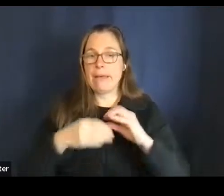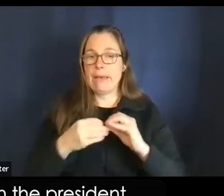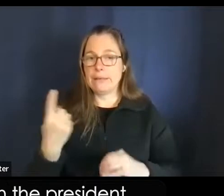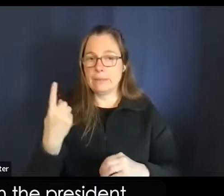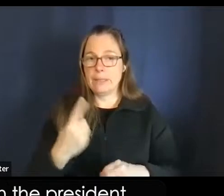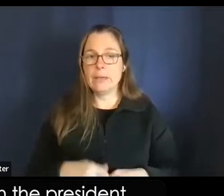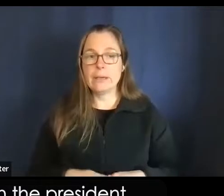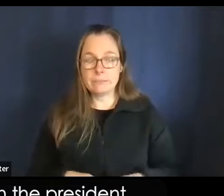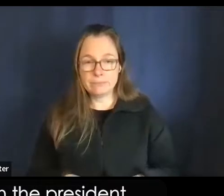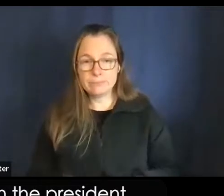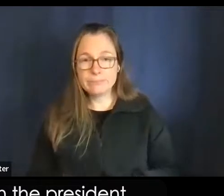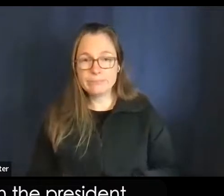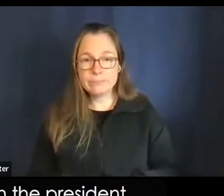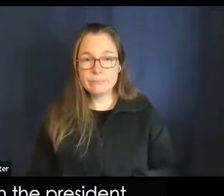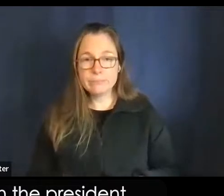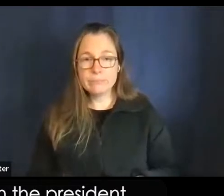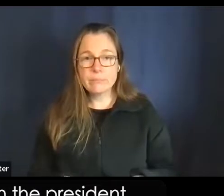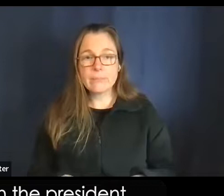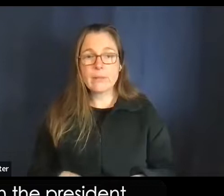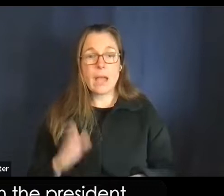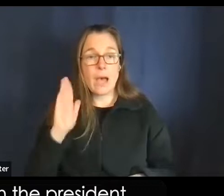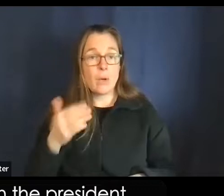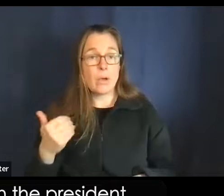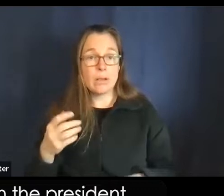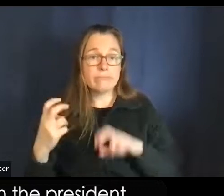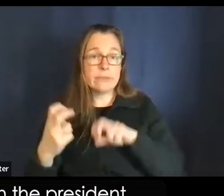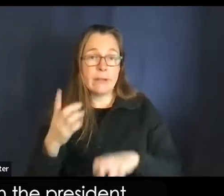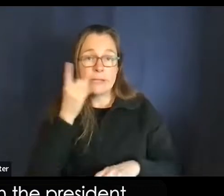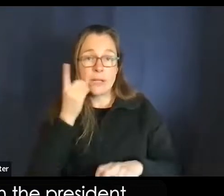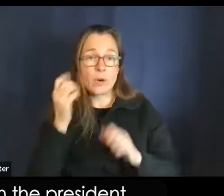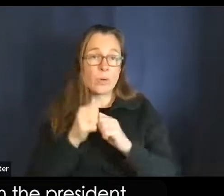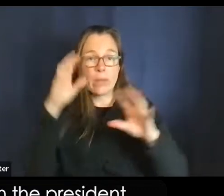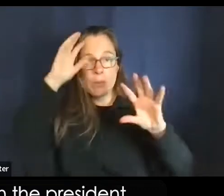going to have dinner with the president of the International City Managers Association next week